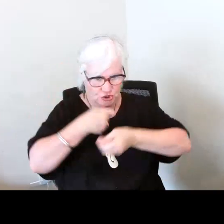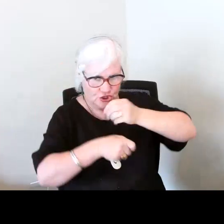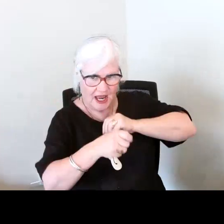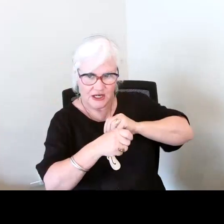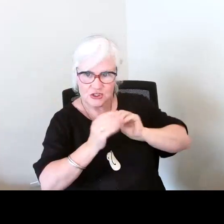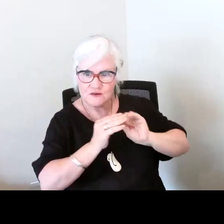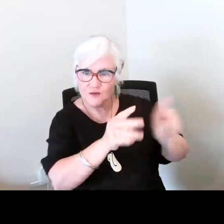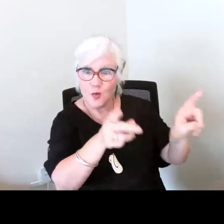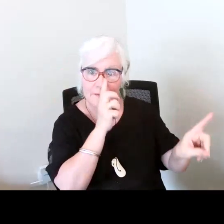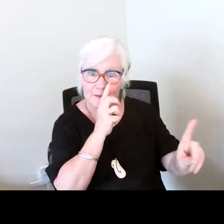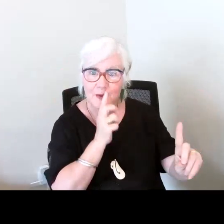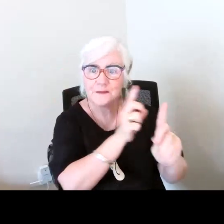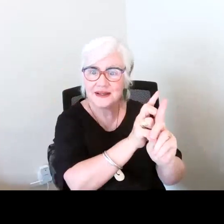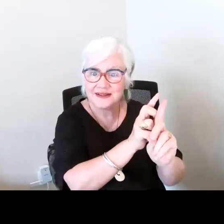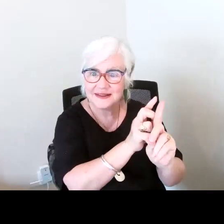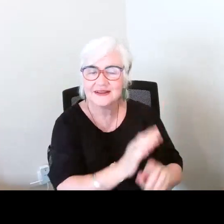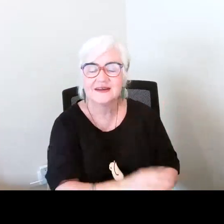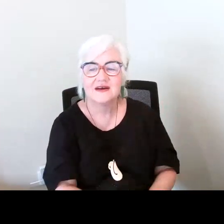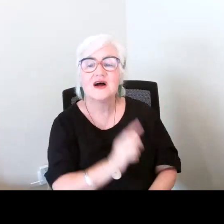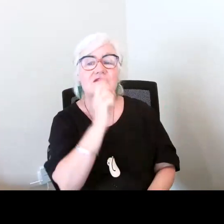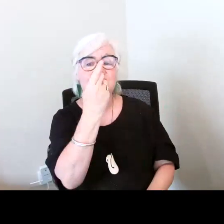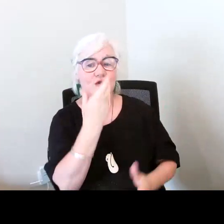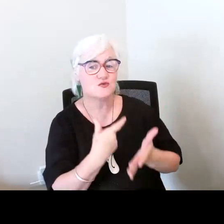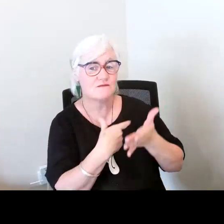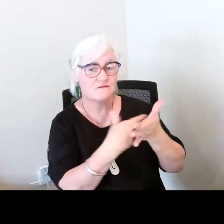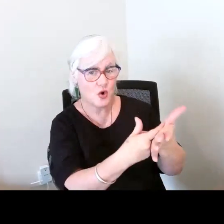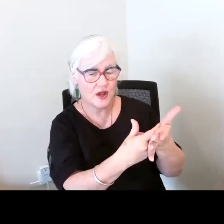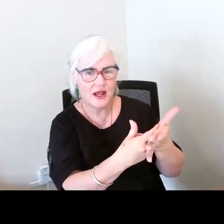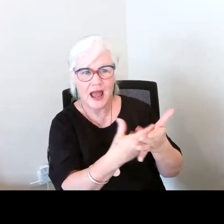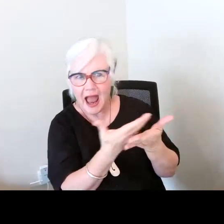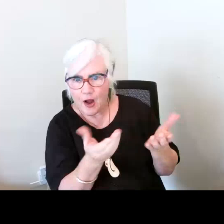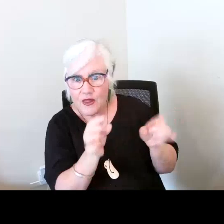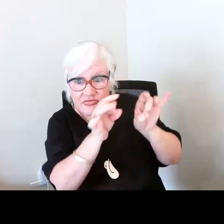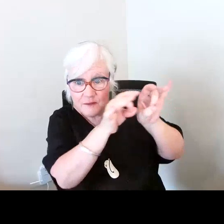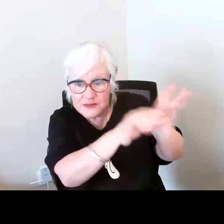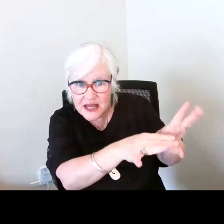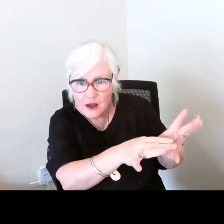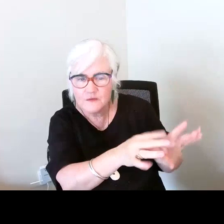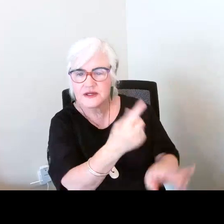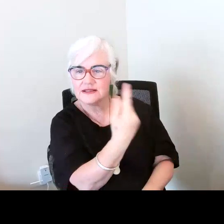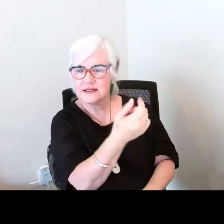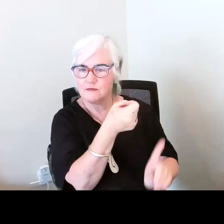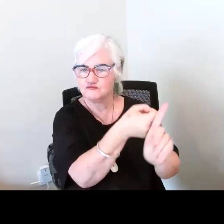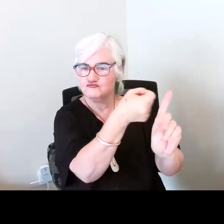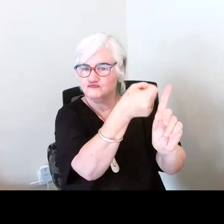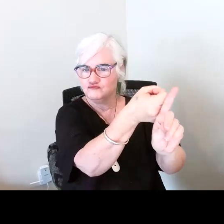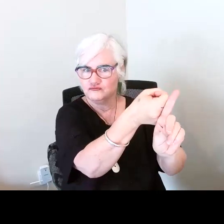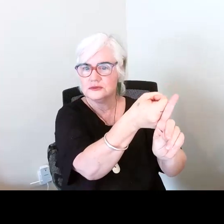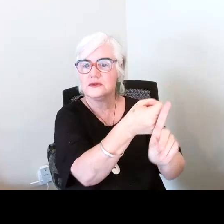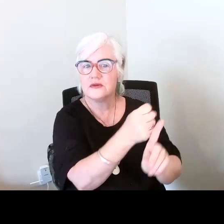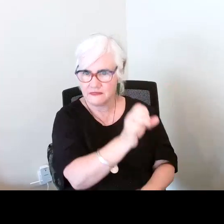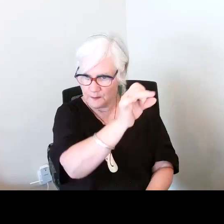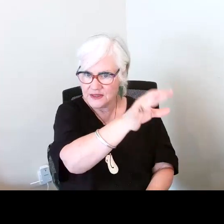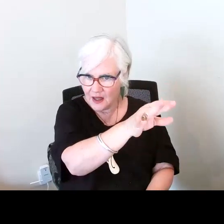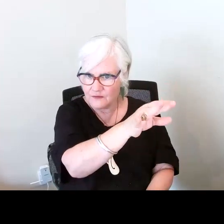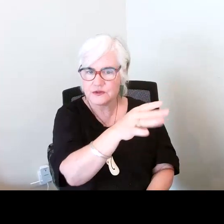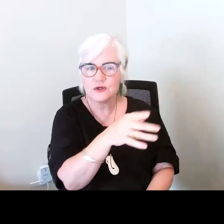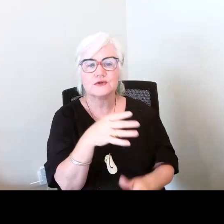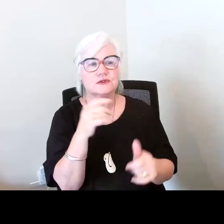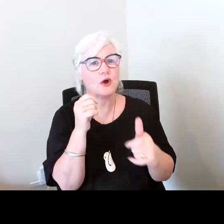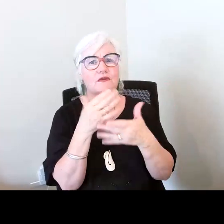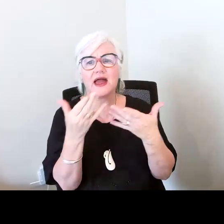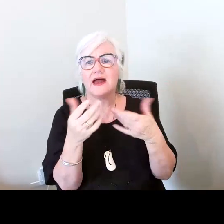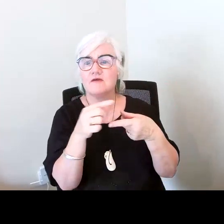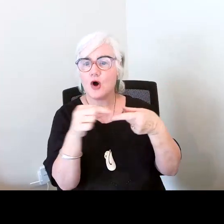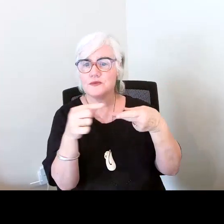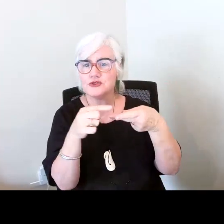first referral pathway, teaching self-advocacy and options for them to have a better life.